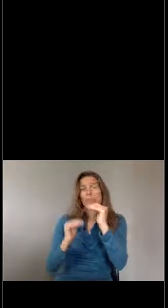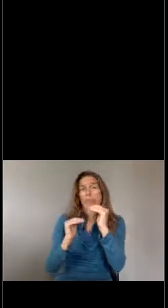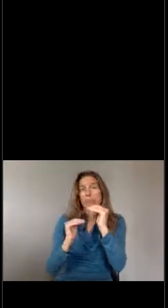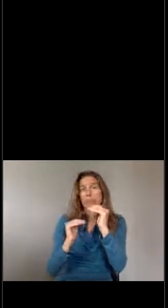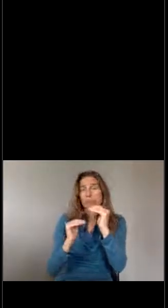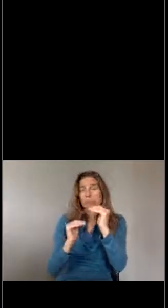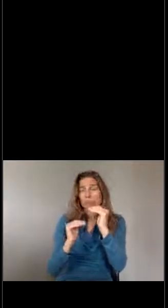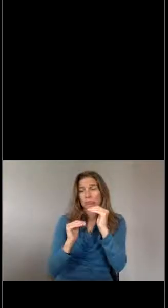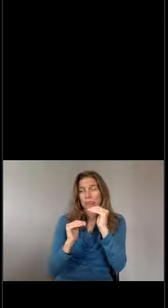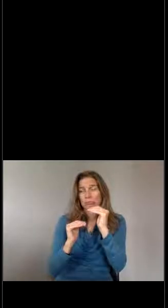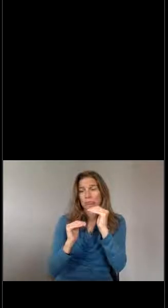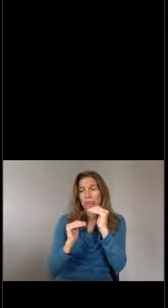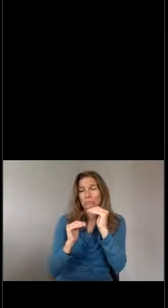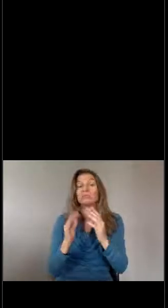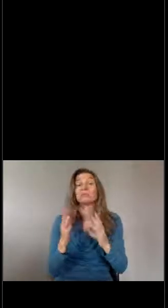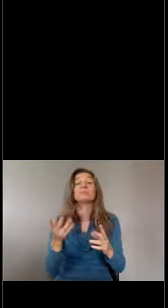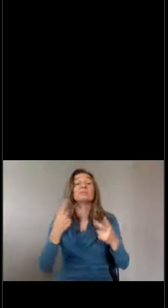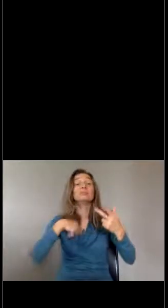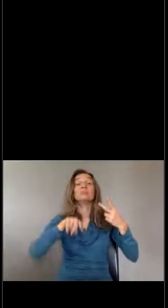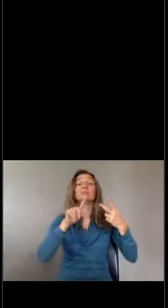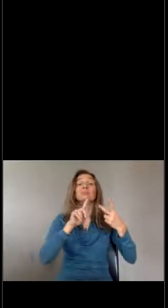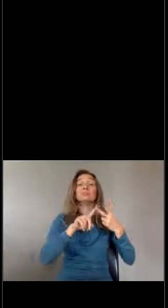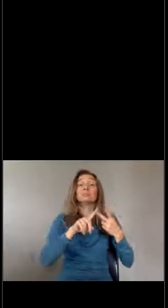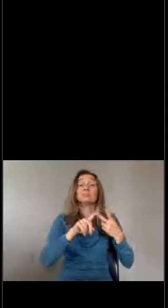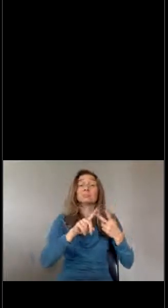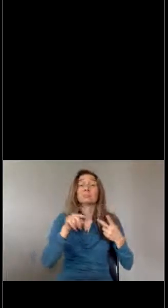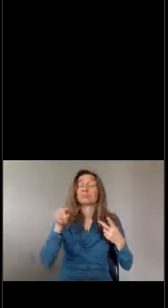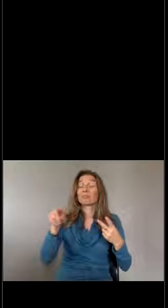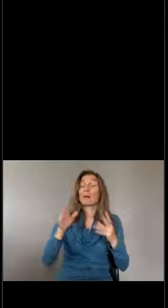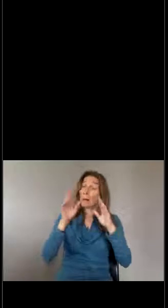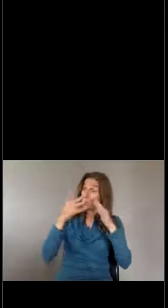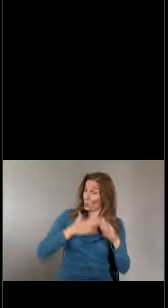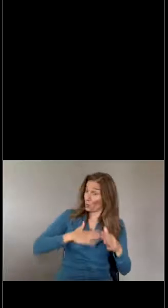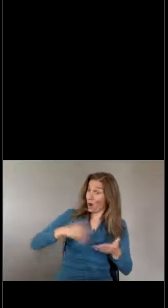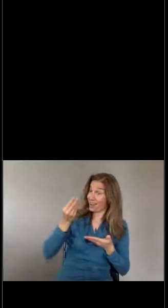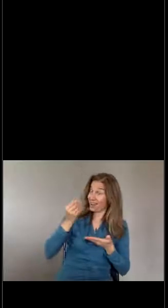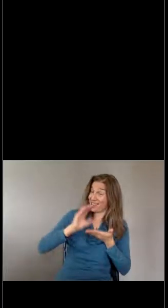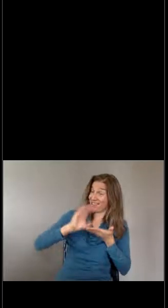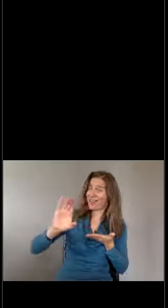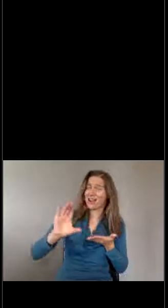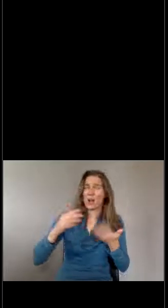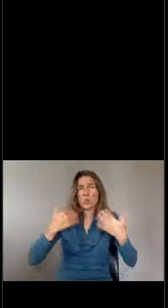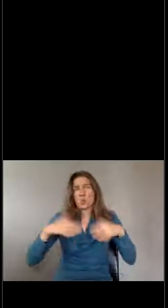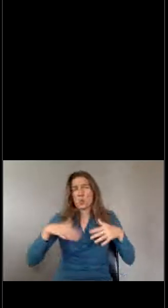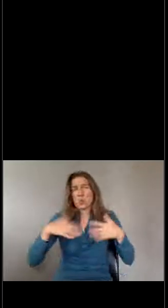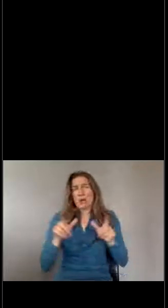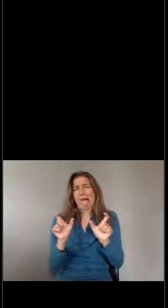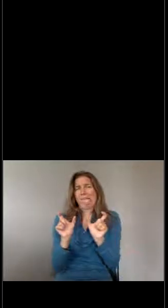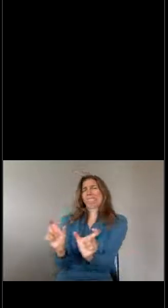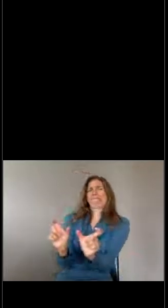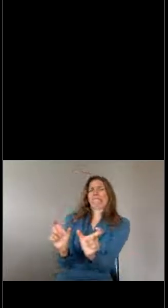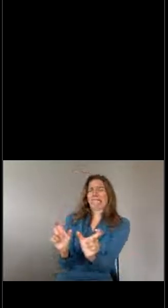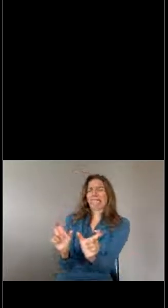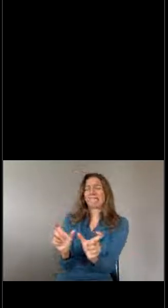Other eligibility criteria was too restrictive. In Kenya, the person had to require full caregiving